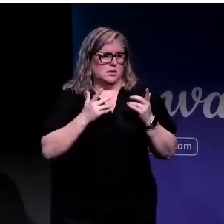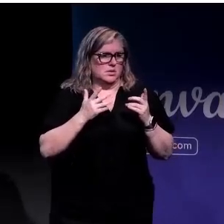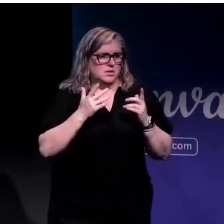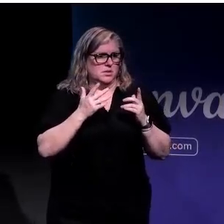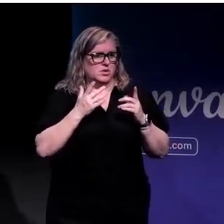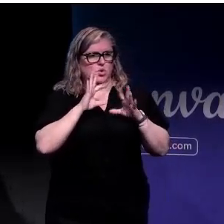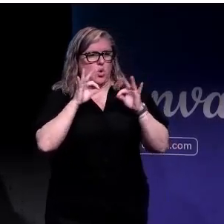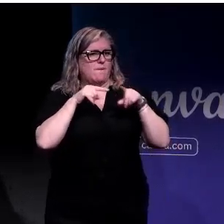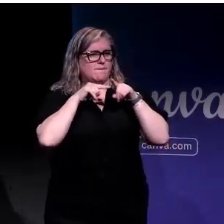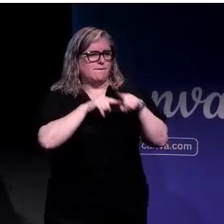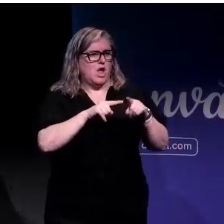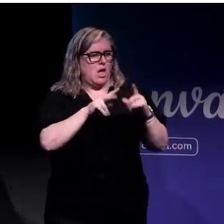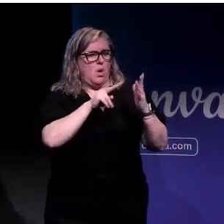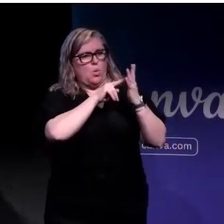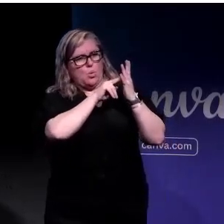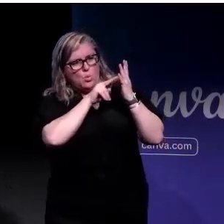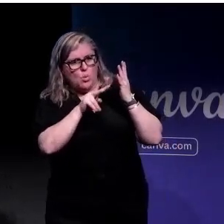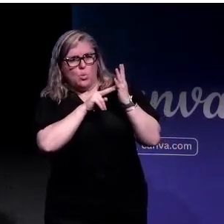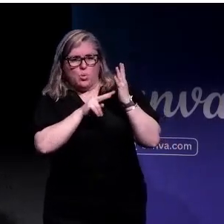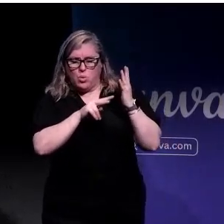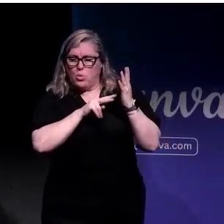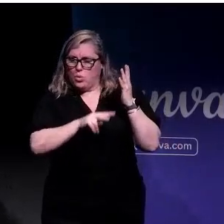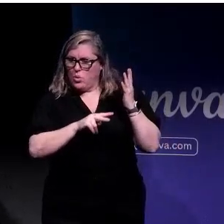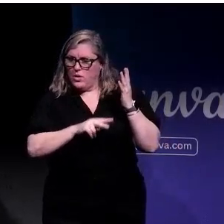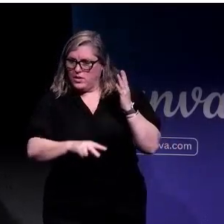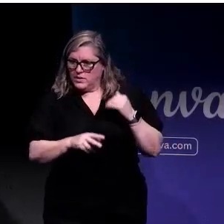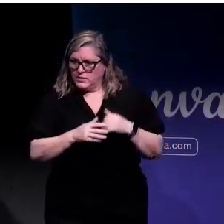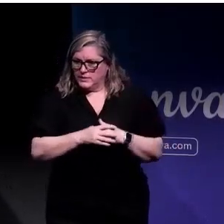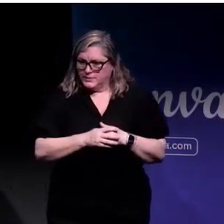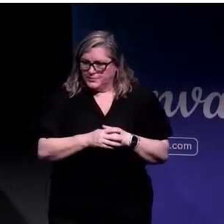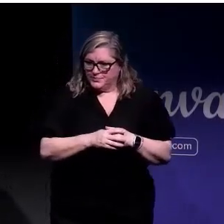So using elements to our advantage with scanning will really help.